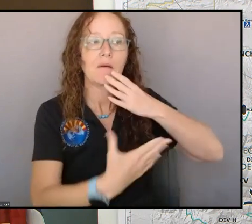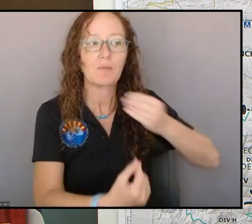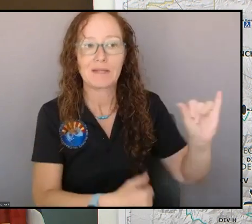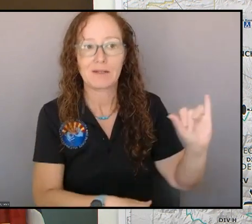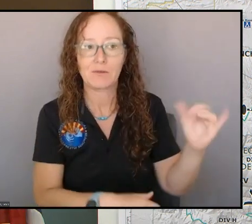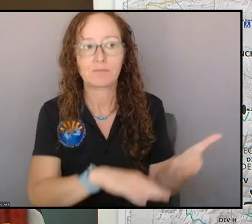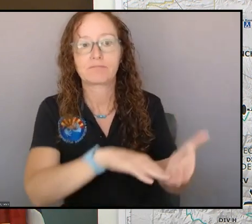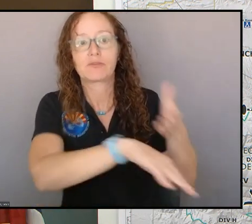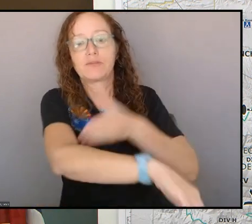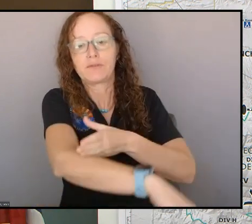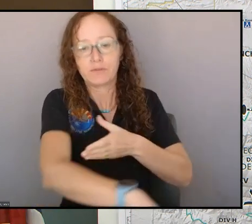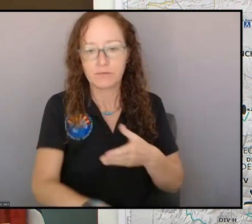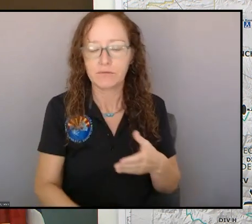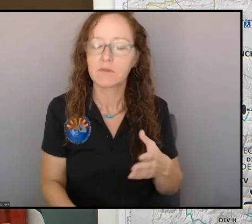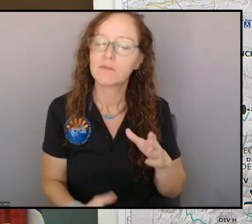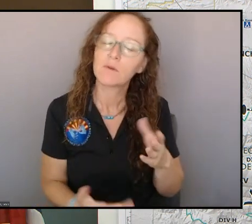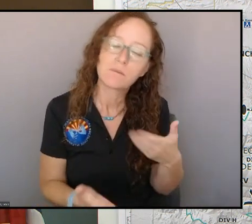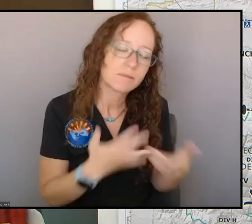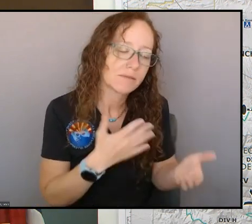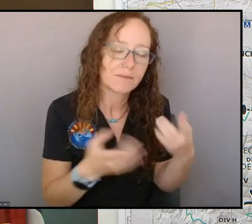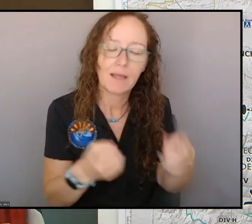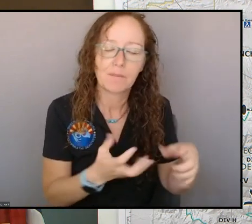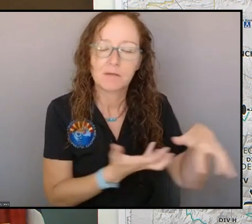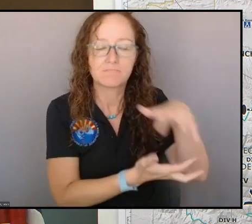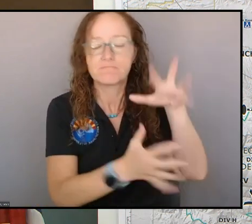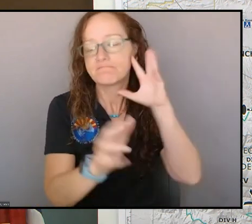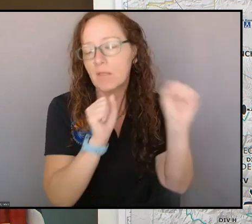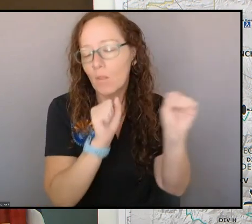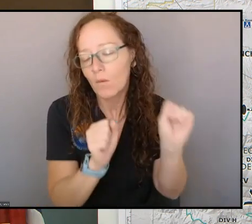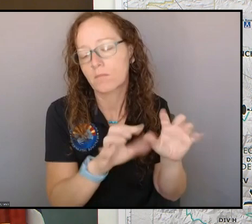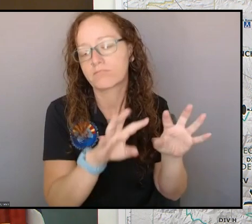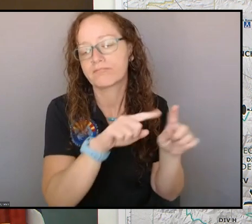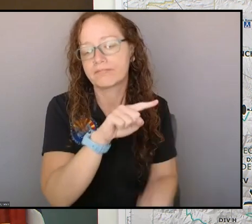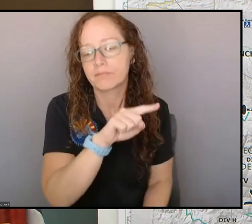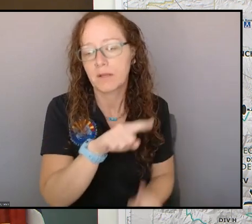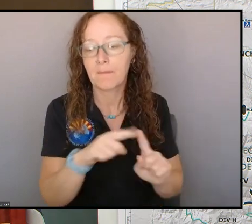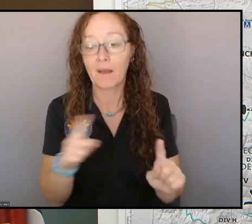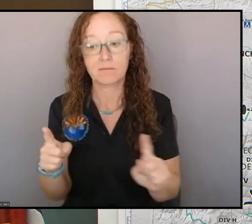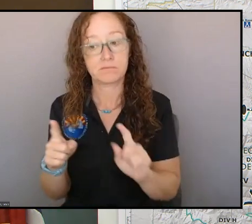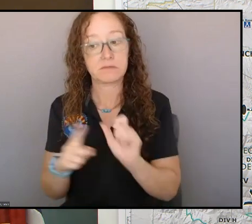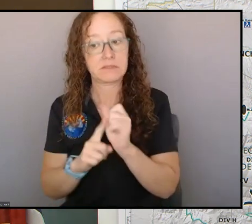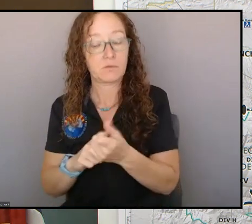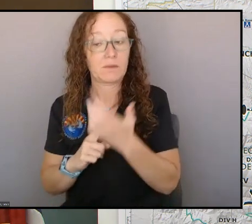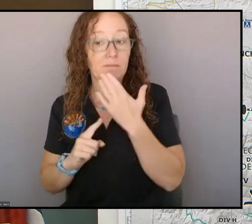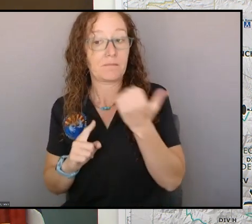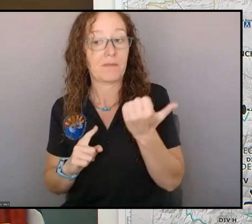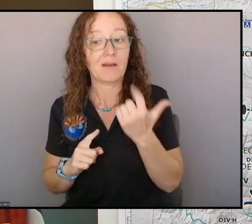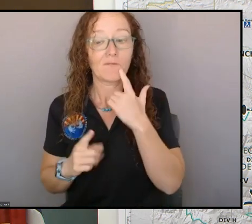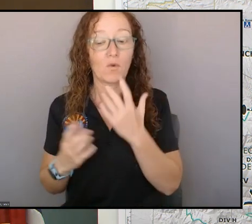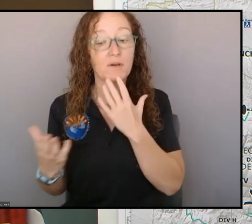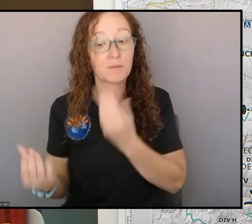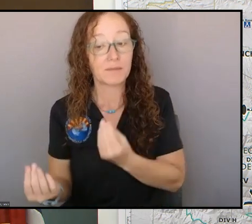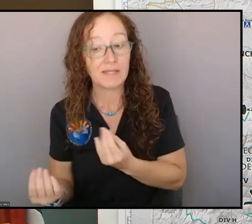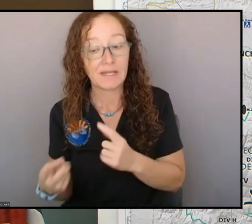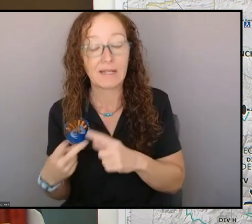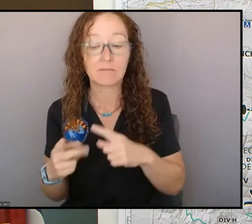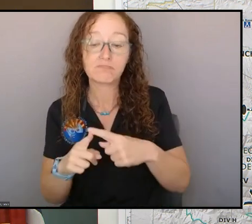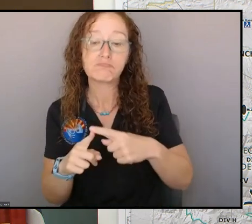favorable conditions when it comes to humidity temperatures. A little bit cooler as well and overall much lighter wind. Not